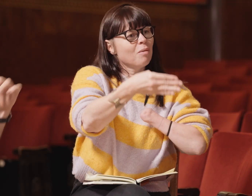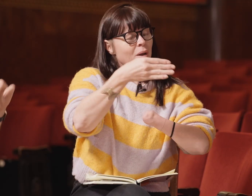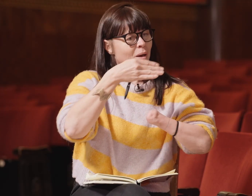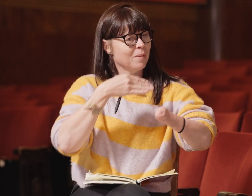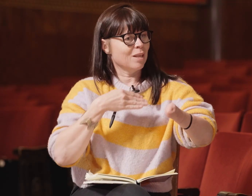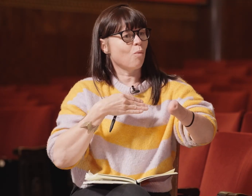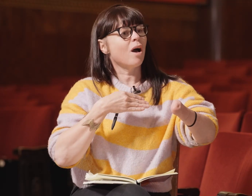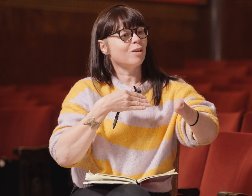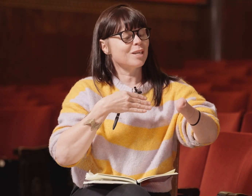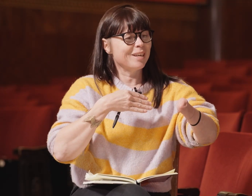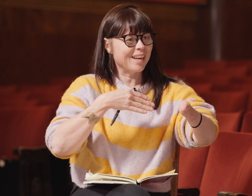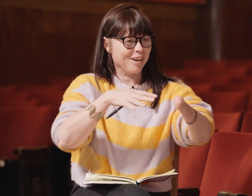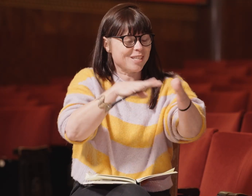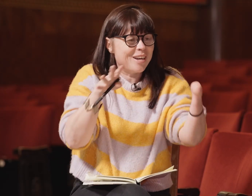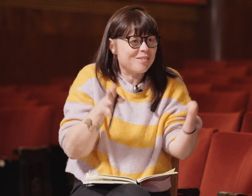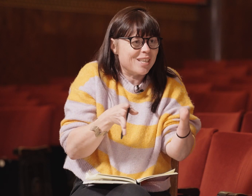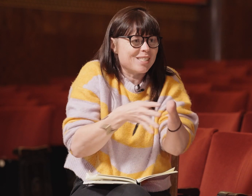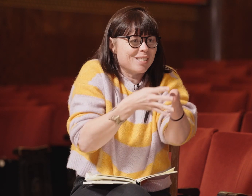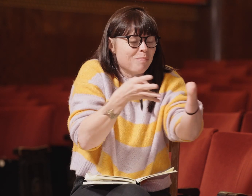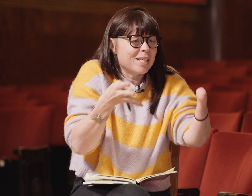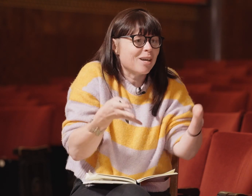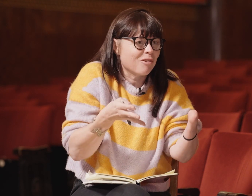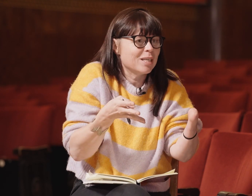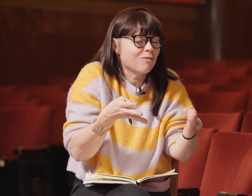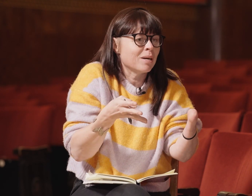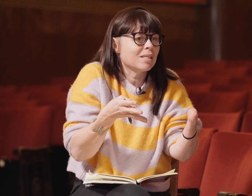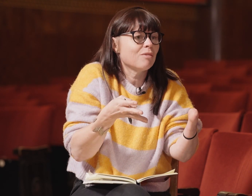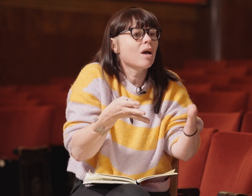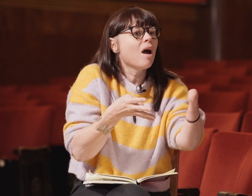when I'm in the world outside of this place I've created for myself,